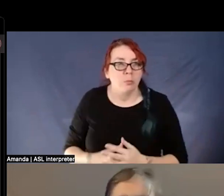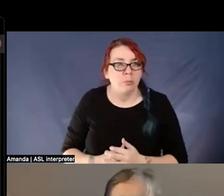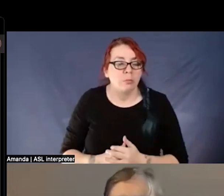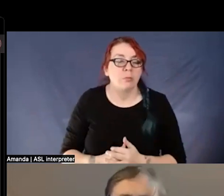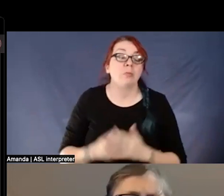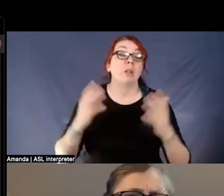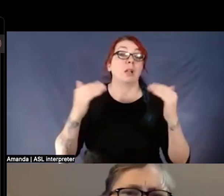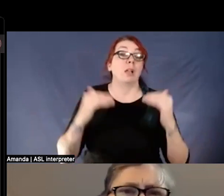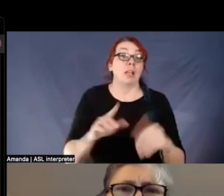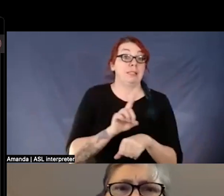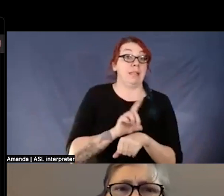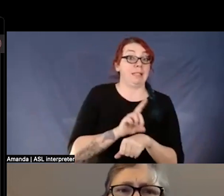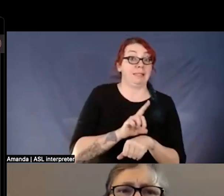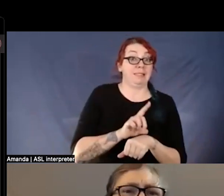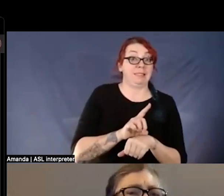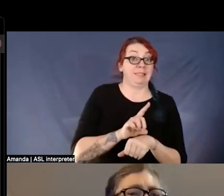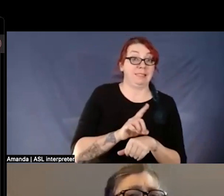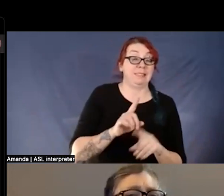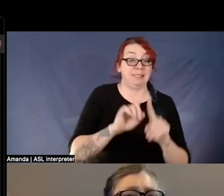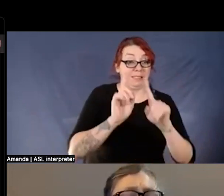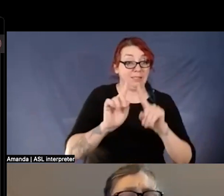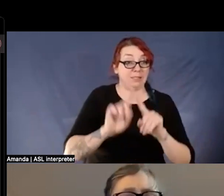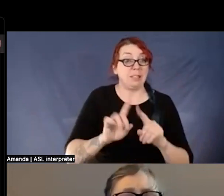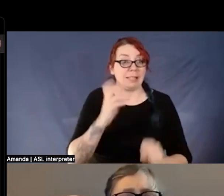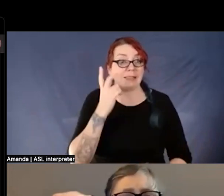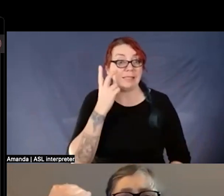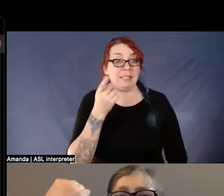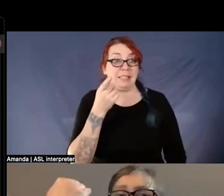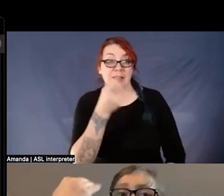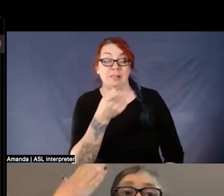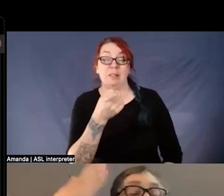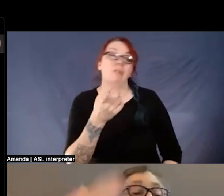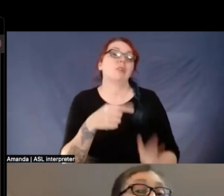actually didn't pull that out, but you can also look at different sort of, you can look at it in